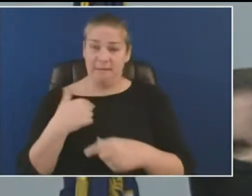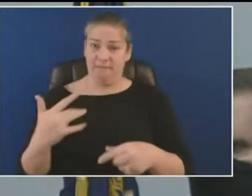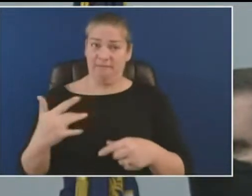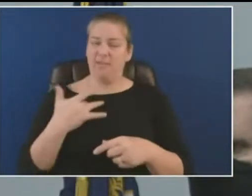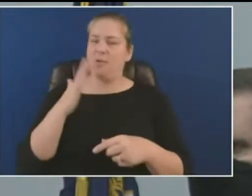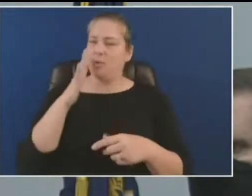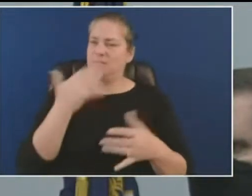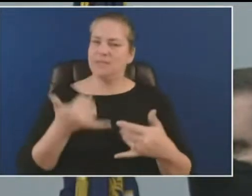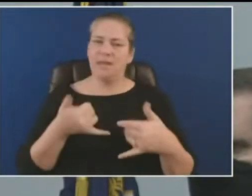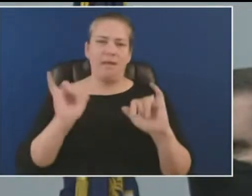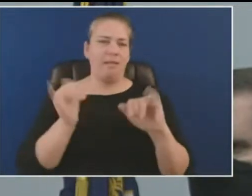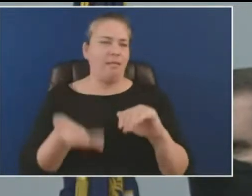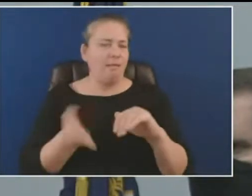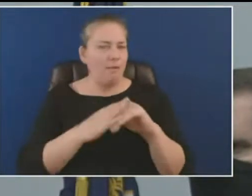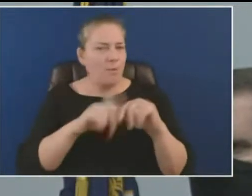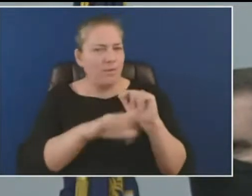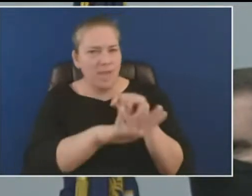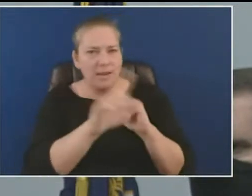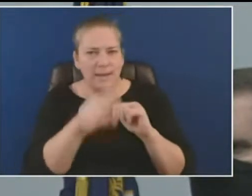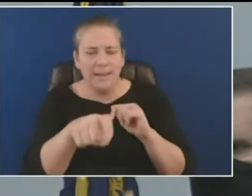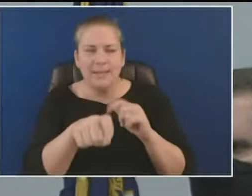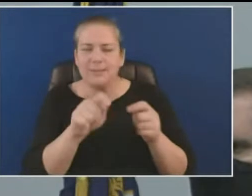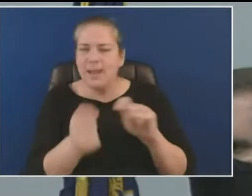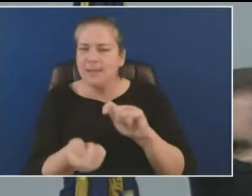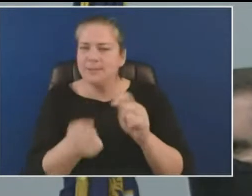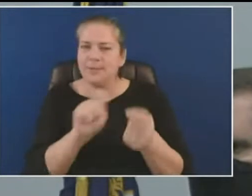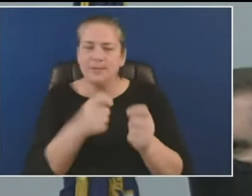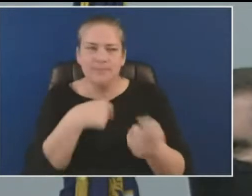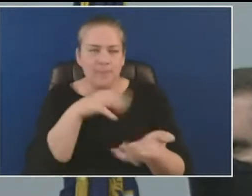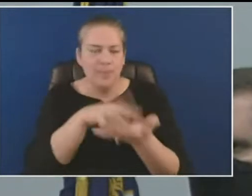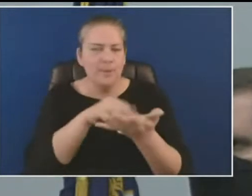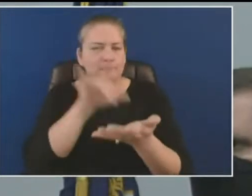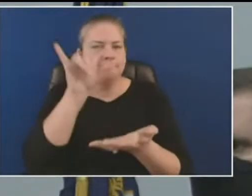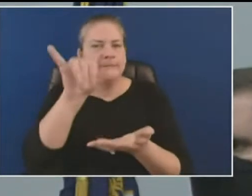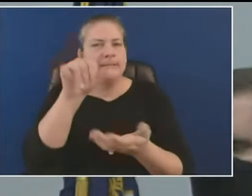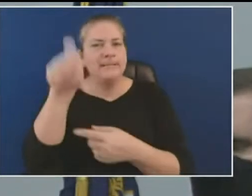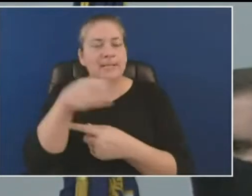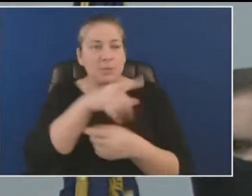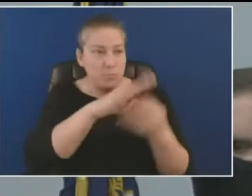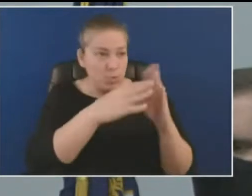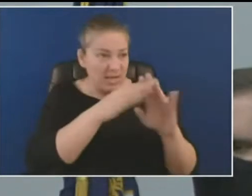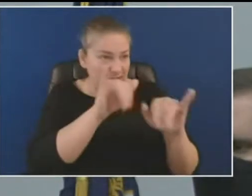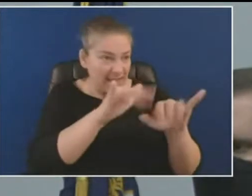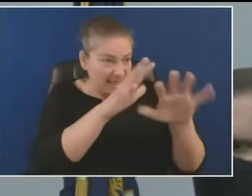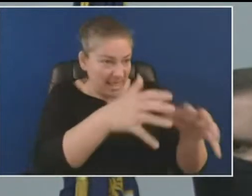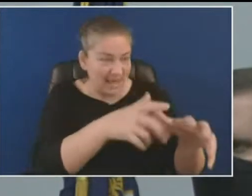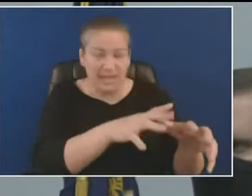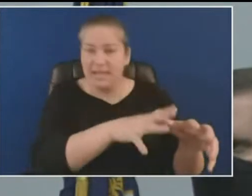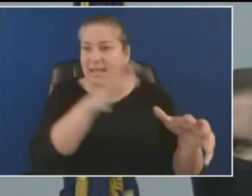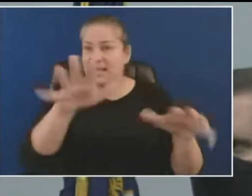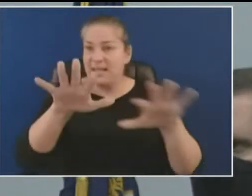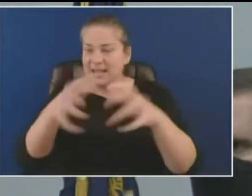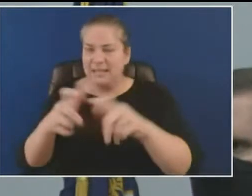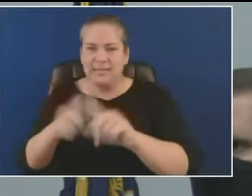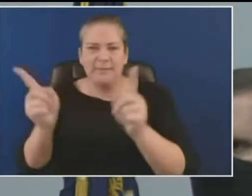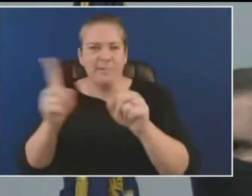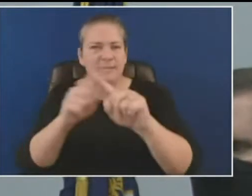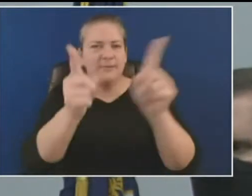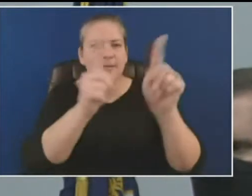we learn more about the situation of different communities. As we get better communication. And as we're able to work again